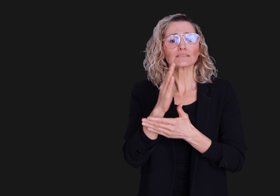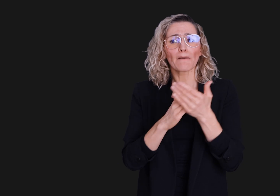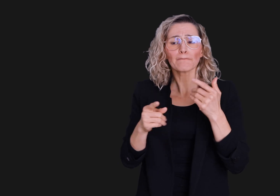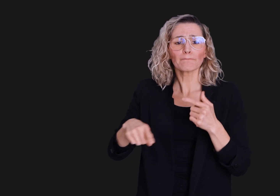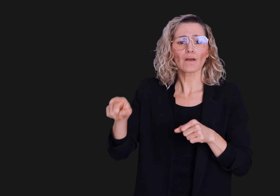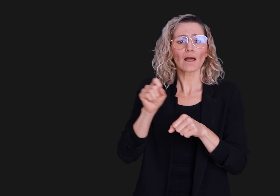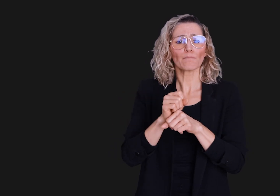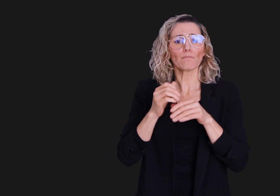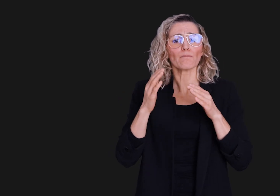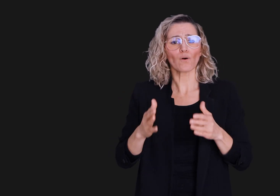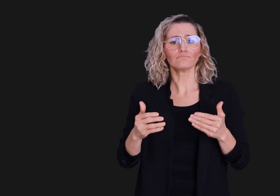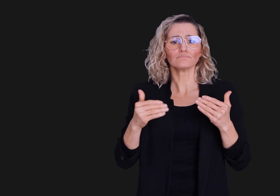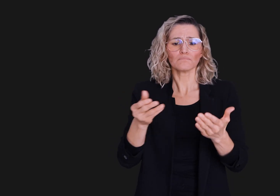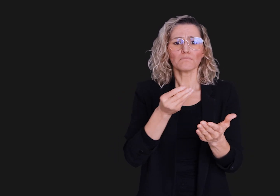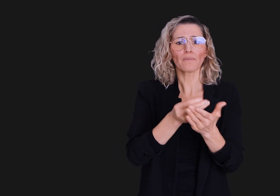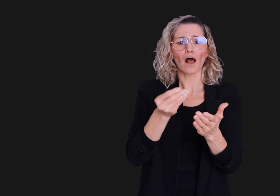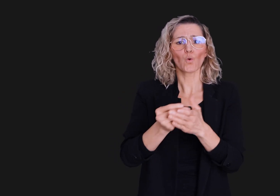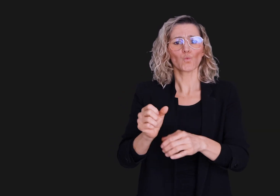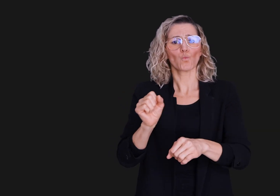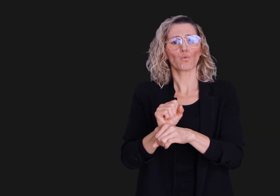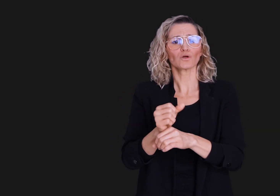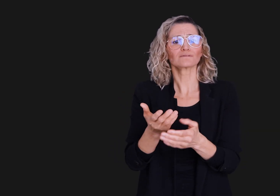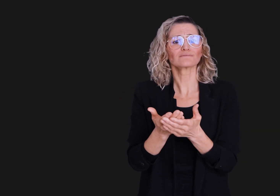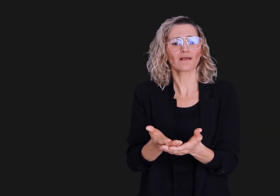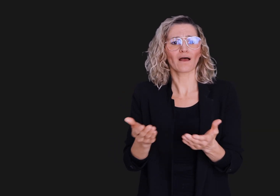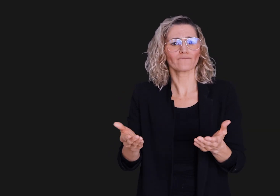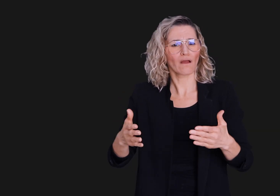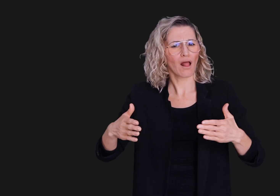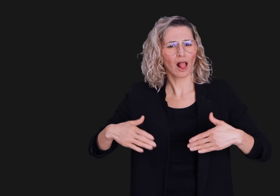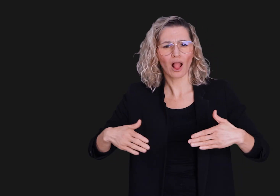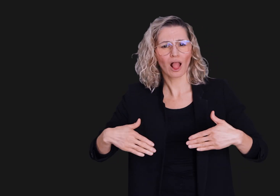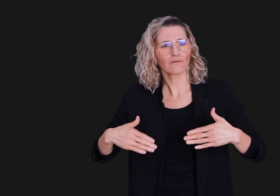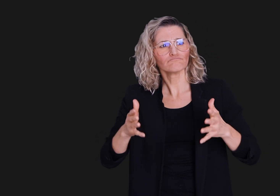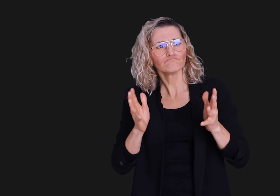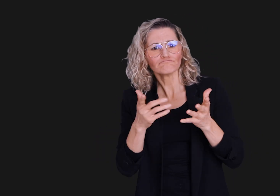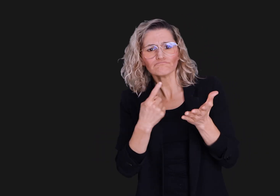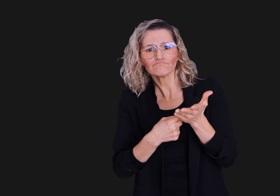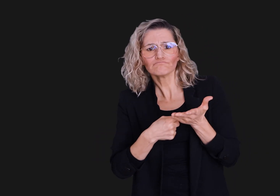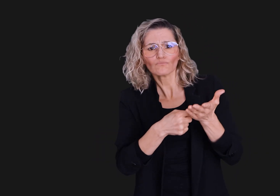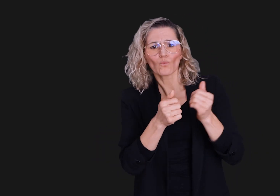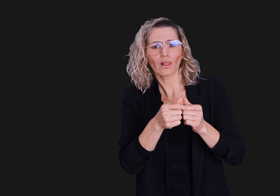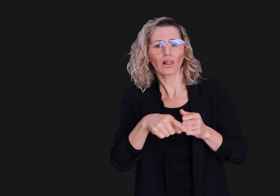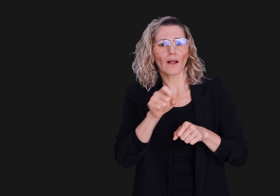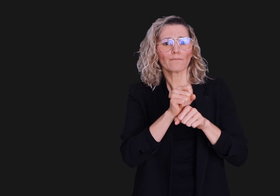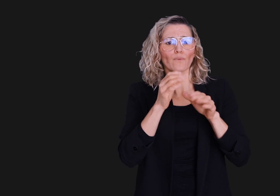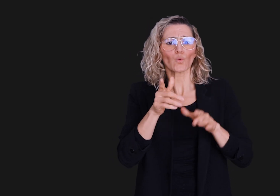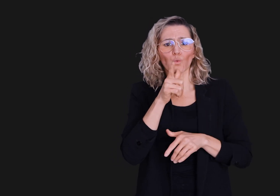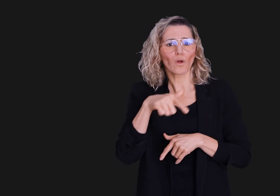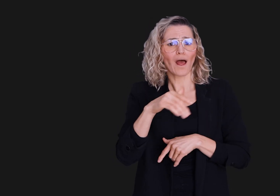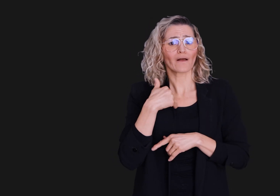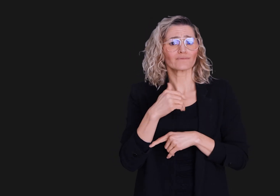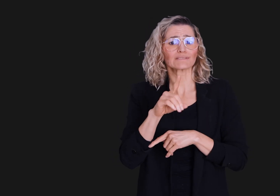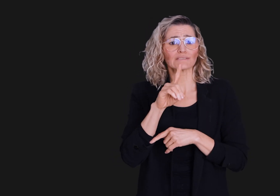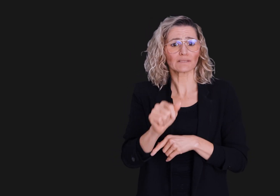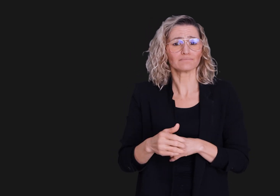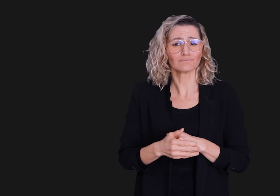• Some employers buy work items without talking to employees with disabilities.